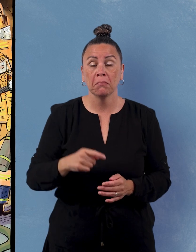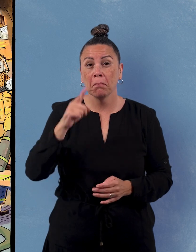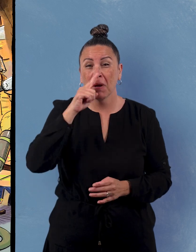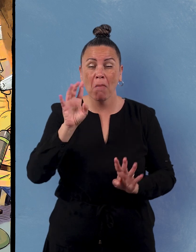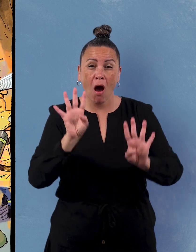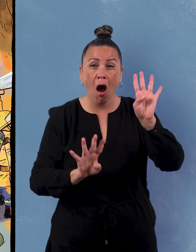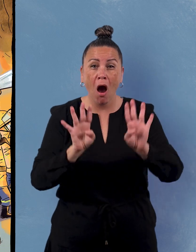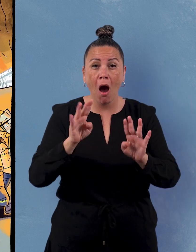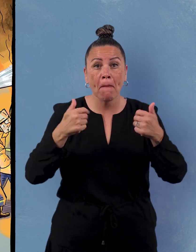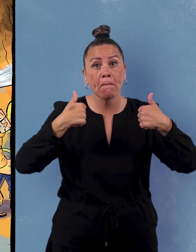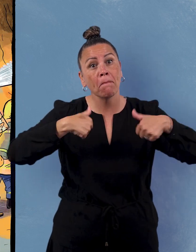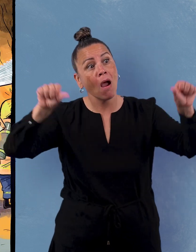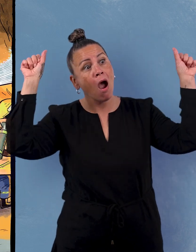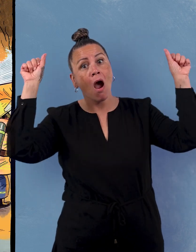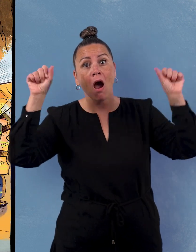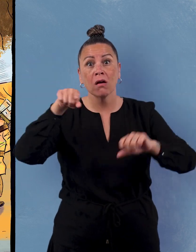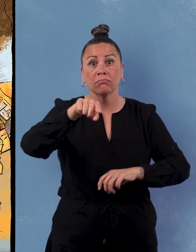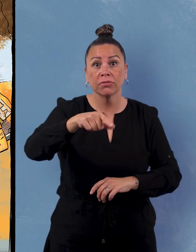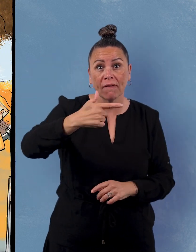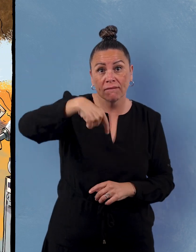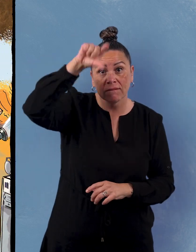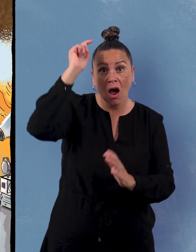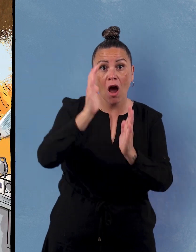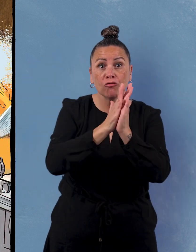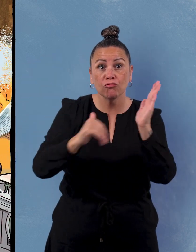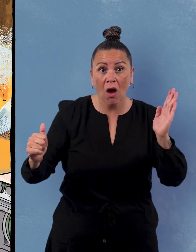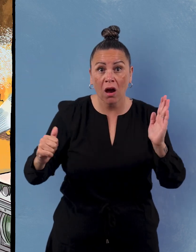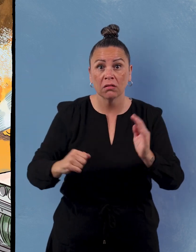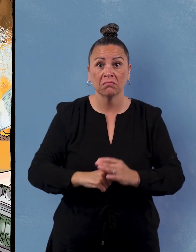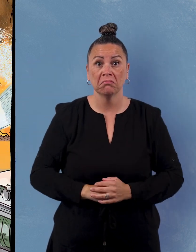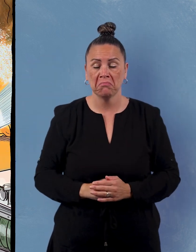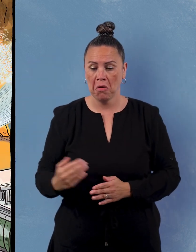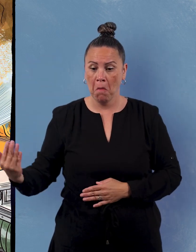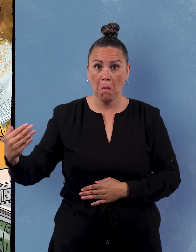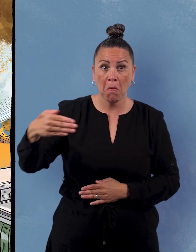"Hooray for the fire trucks!" all the people shout.